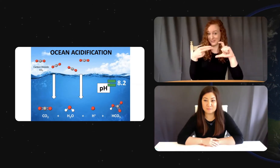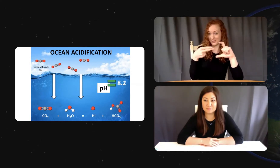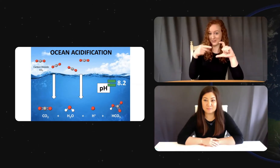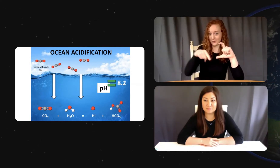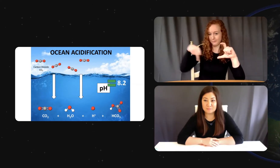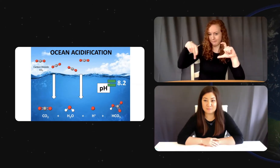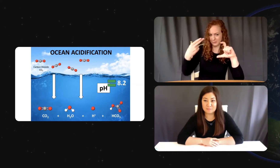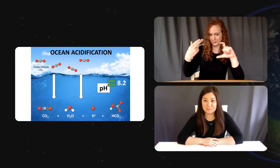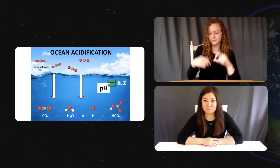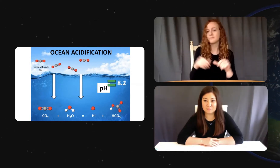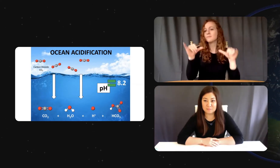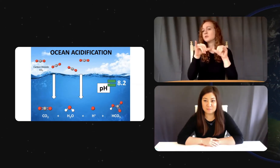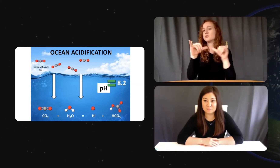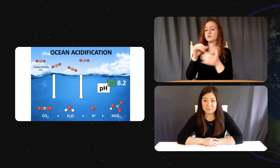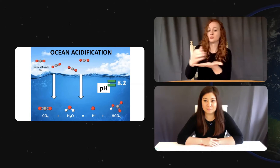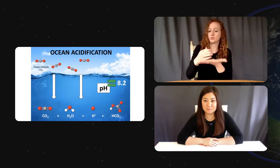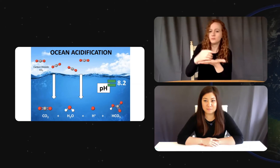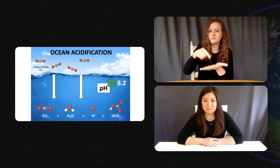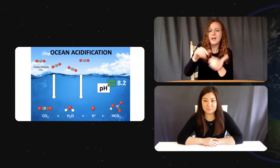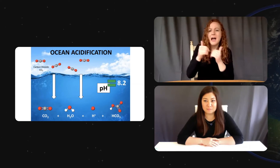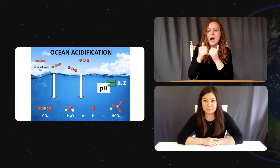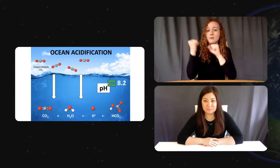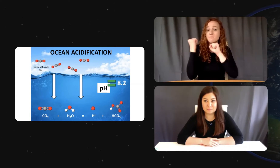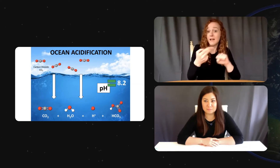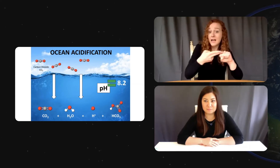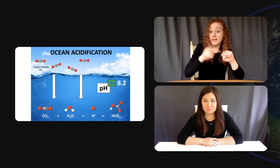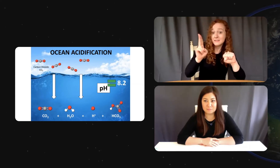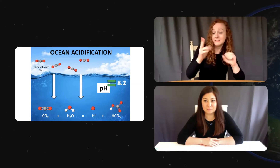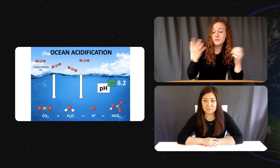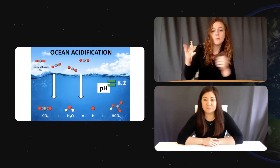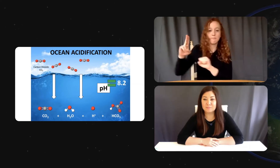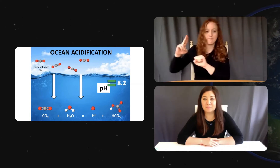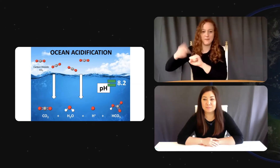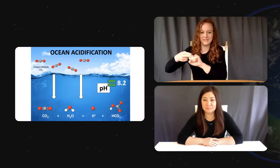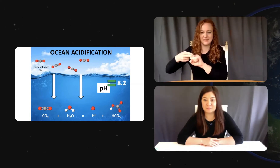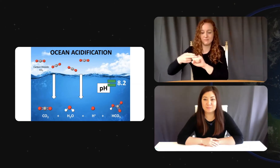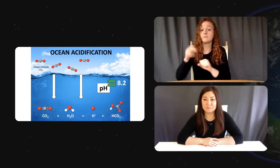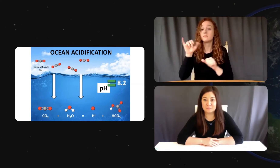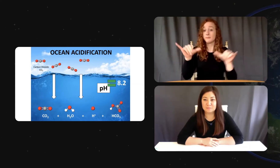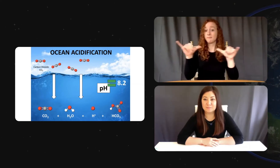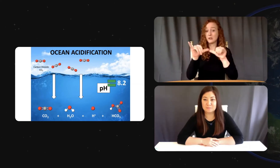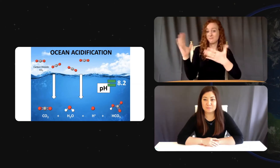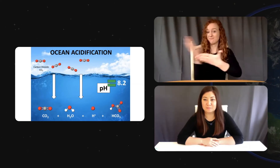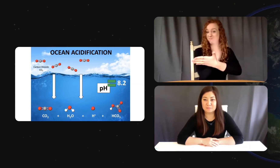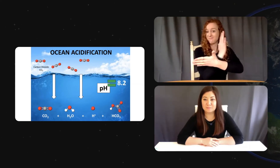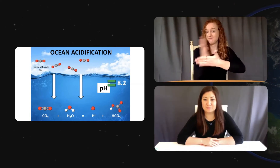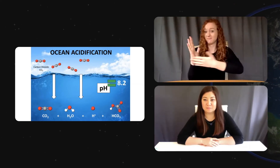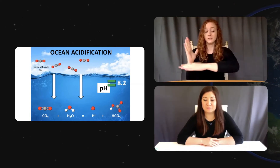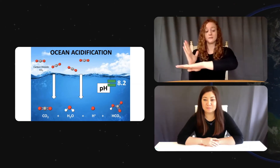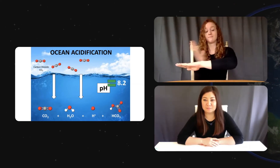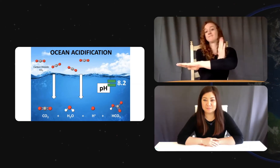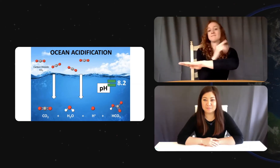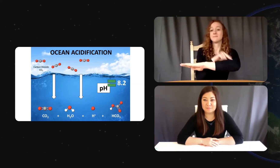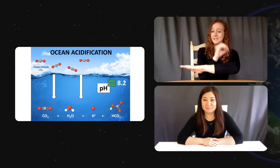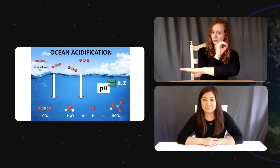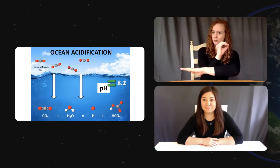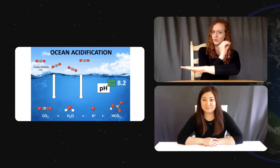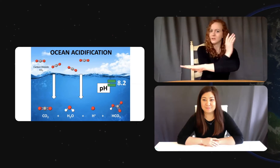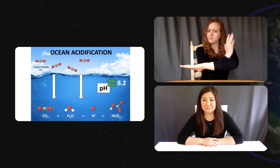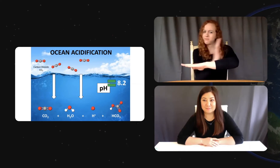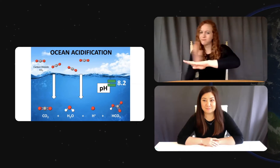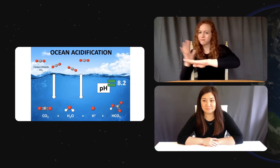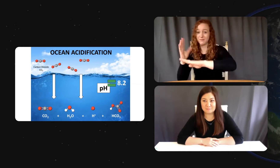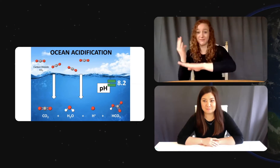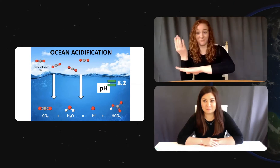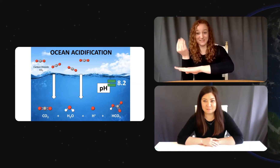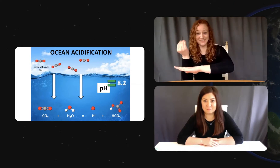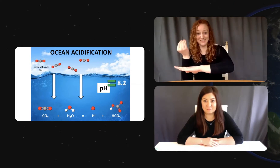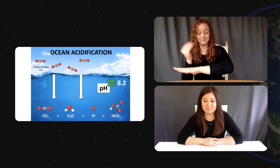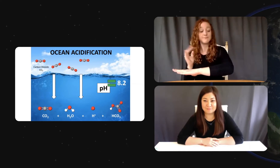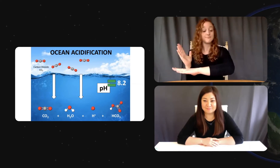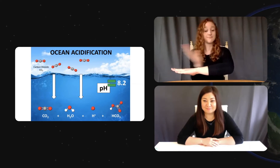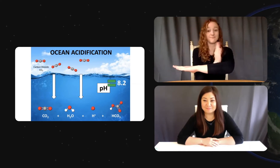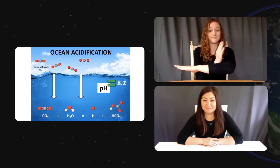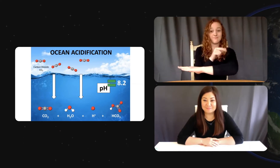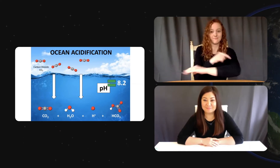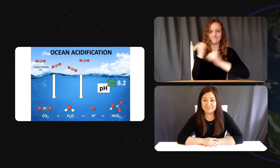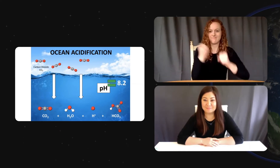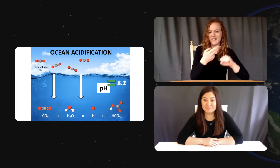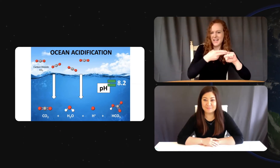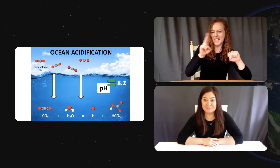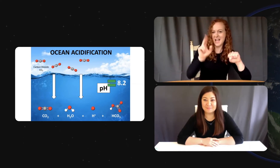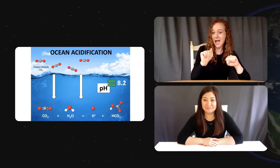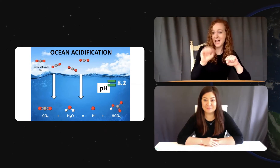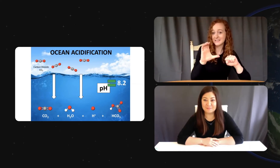The pH, which is measured by seeing how acidic or basic the ocean is.